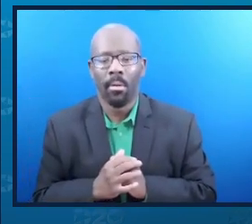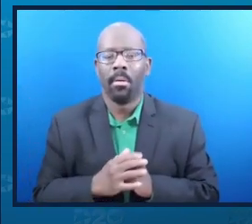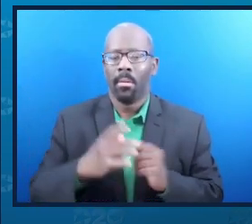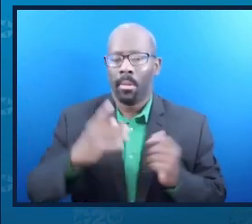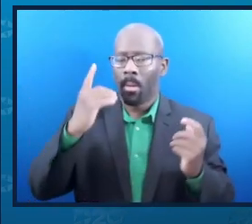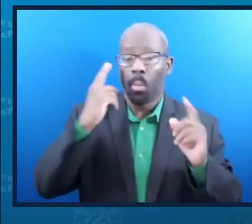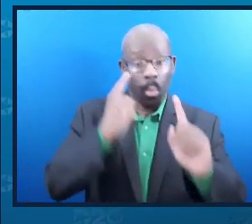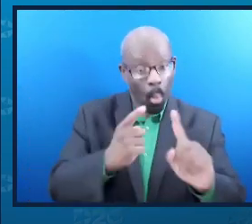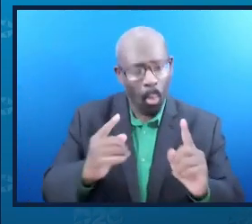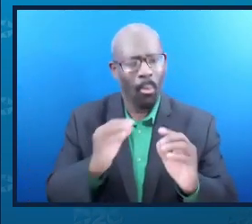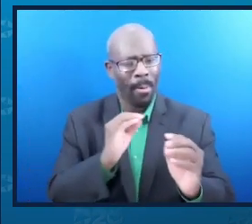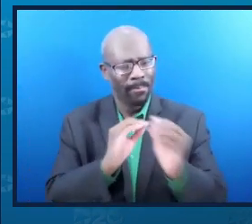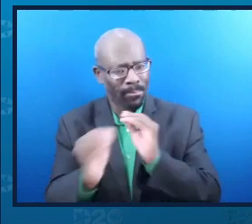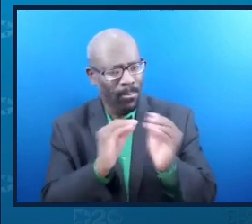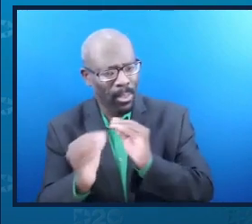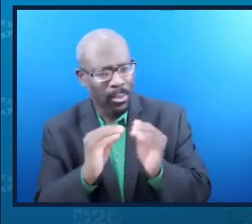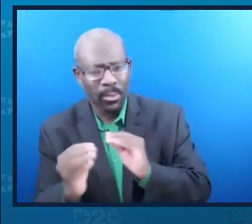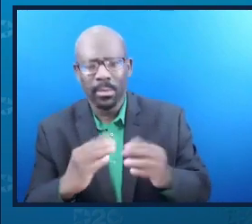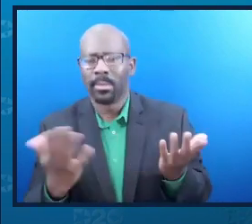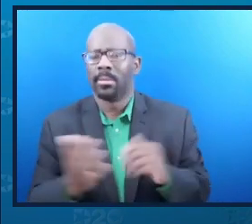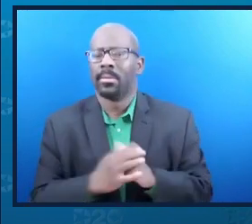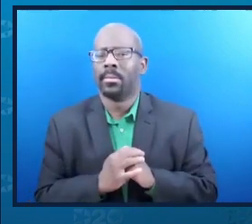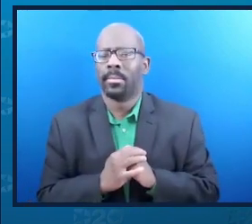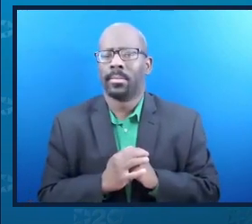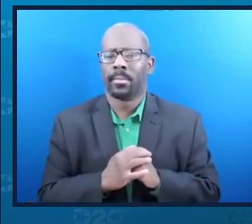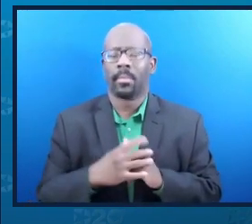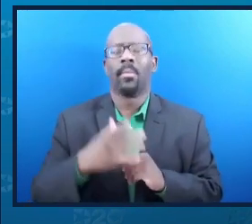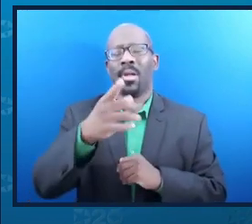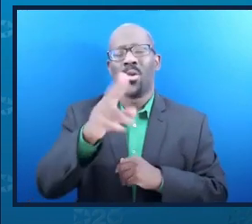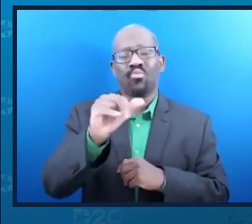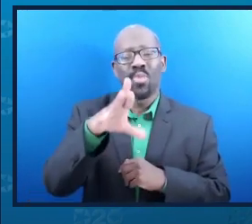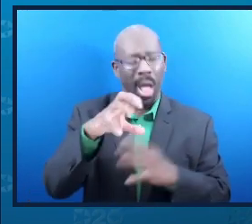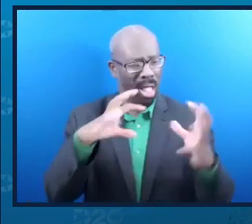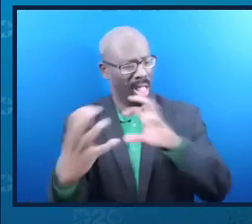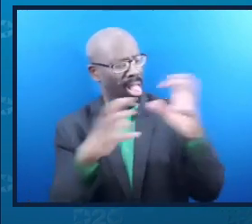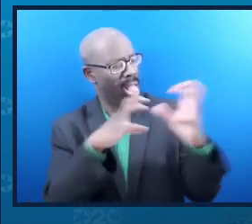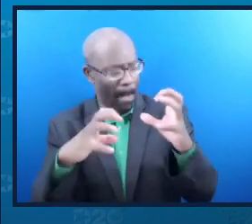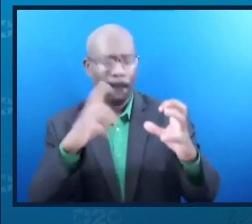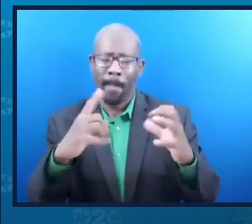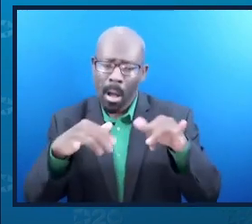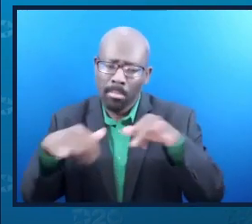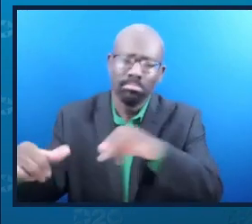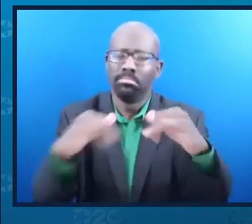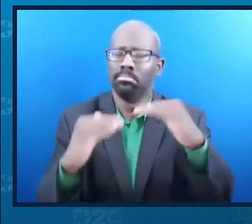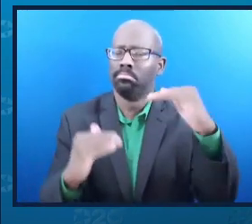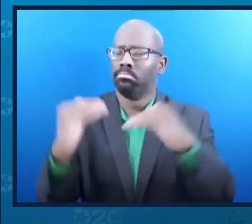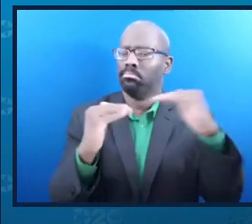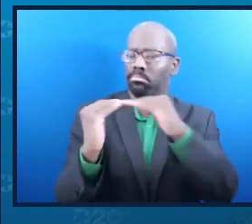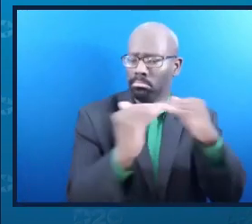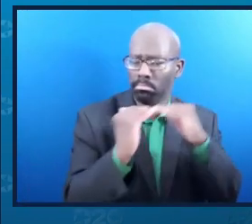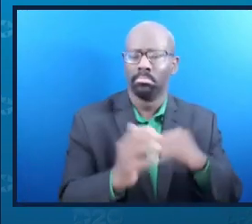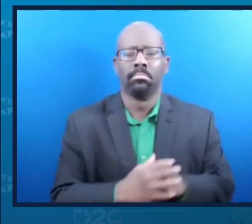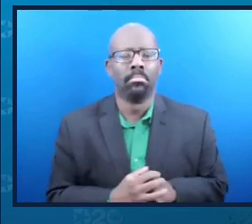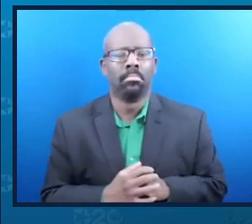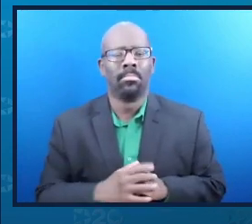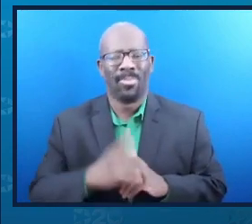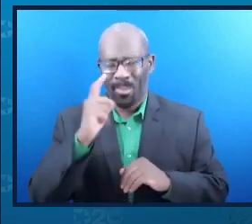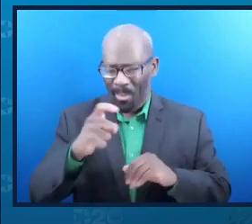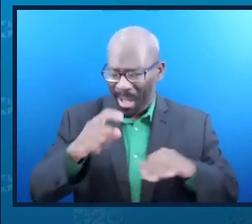INEK IF IS AND FIGHTING CORRUPTION IN WASHINGTON. LET ME TELL BUT ONE OF